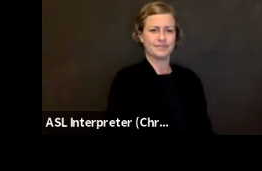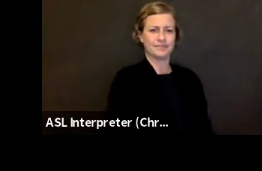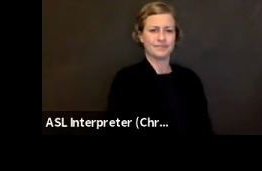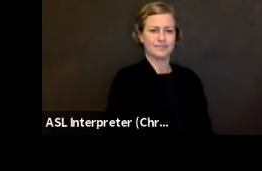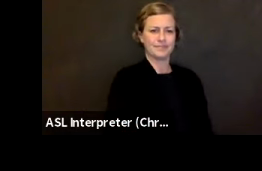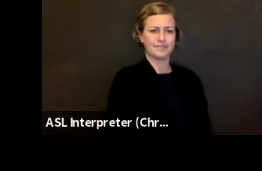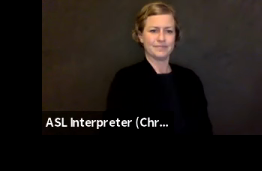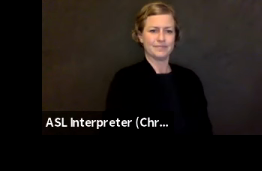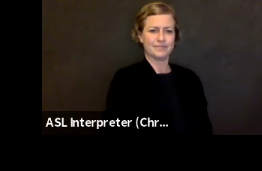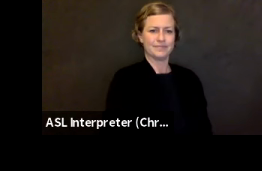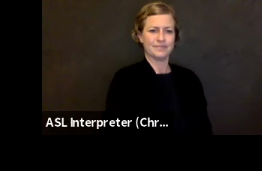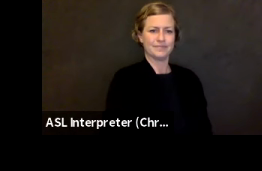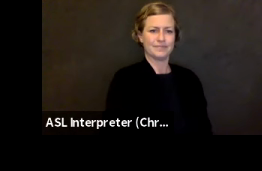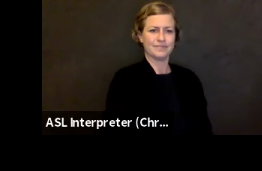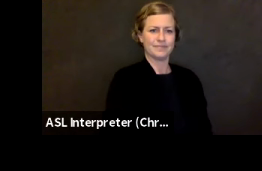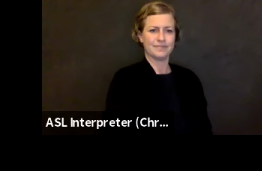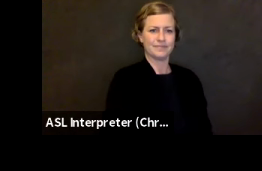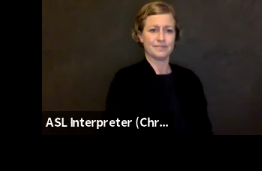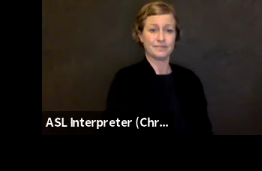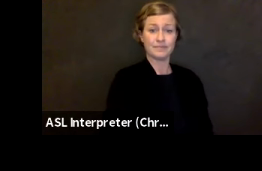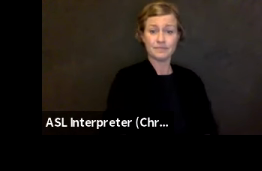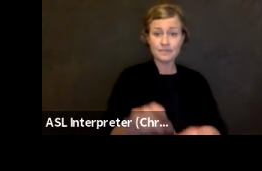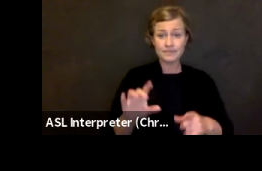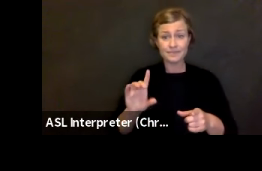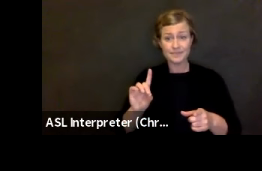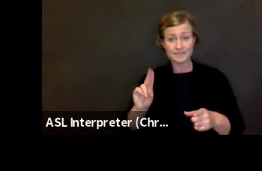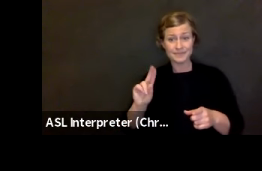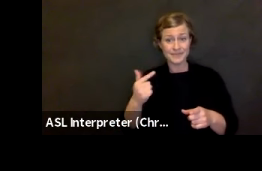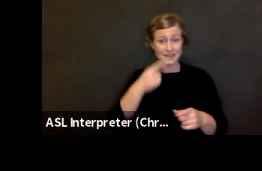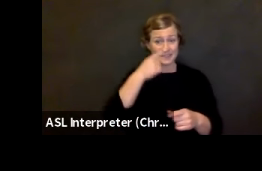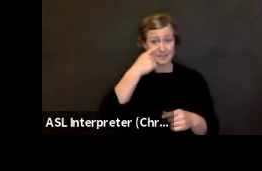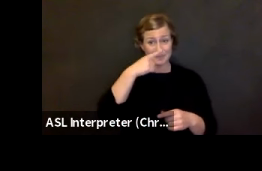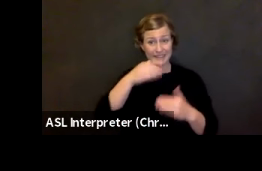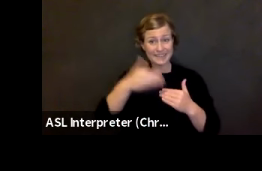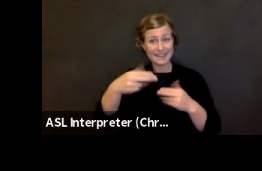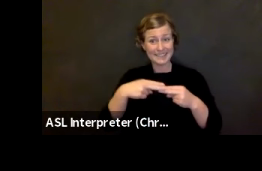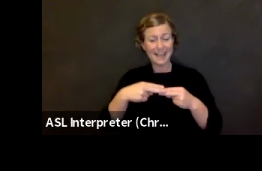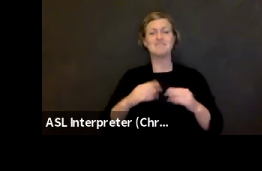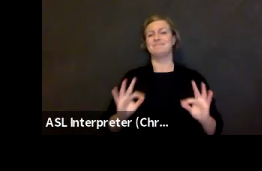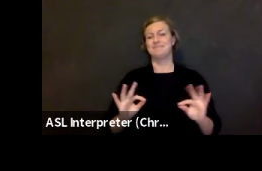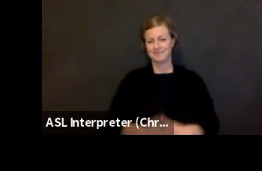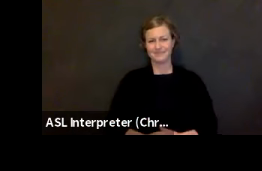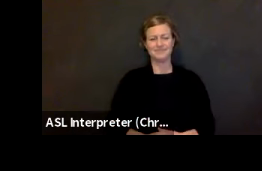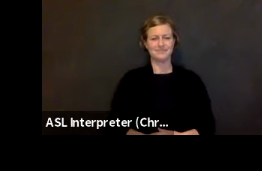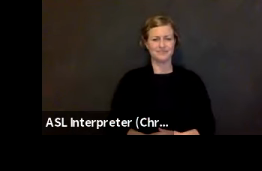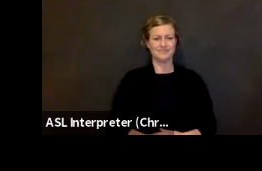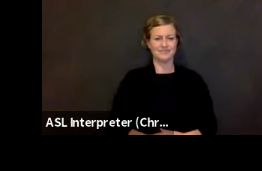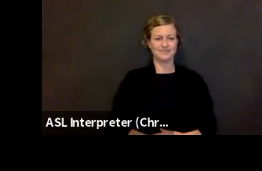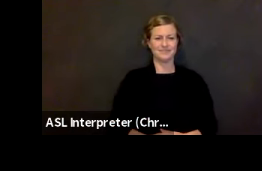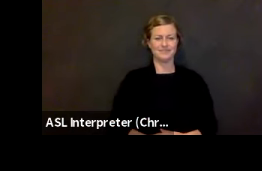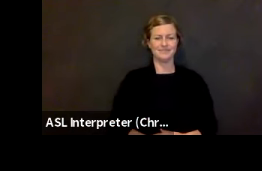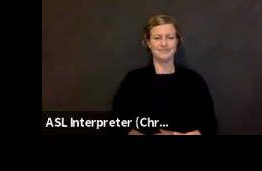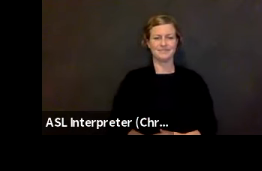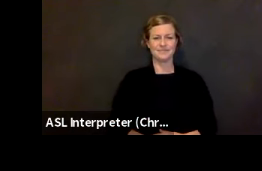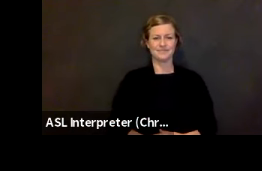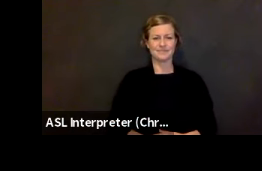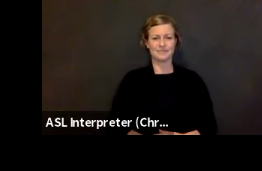of